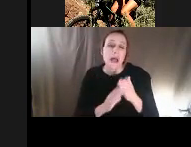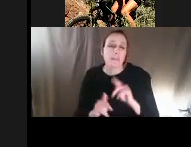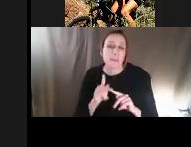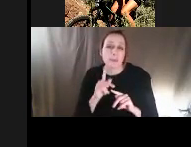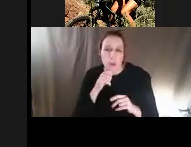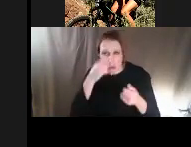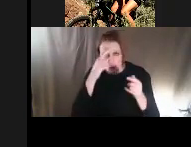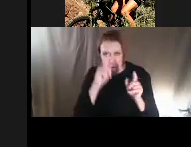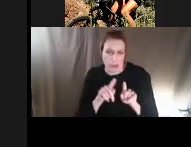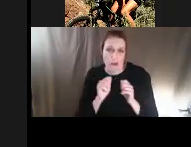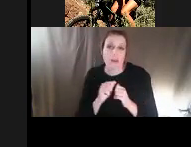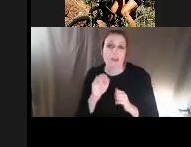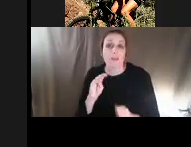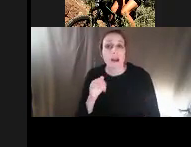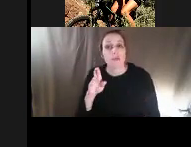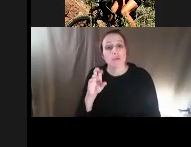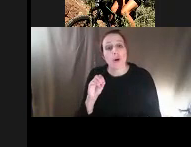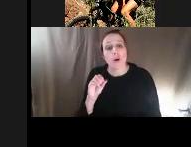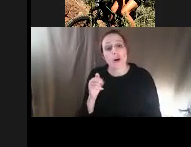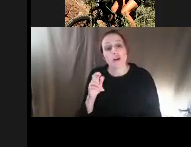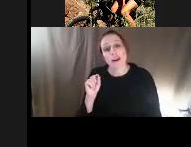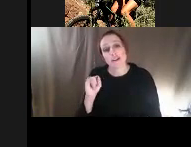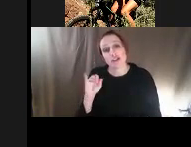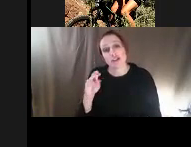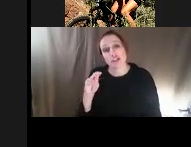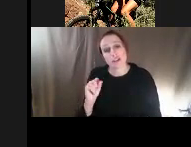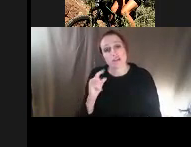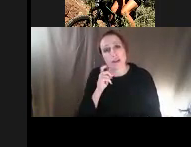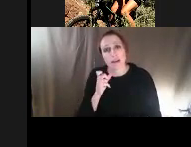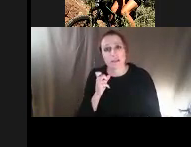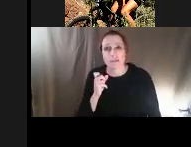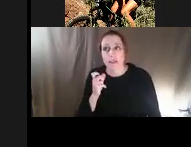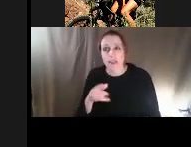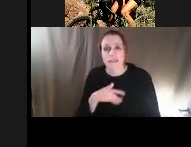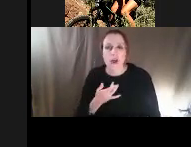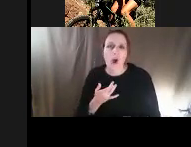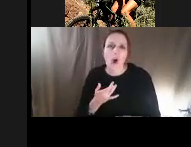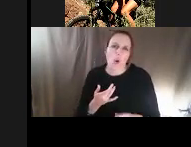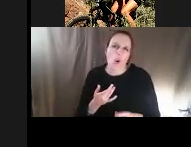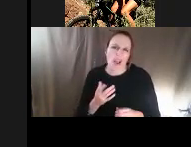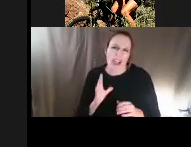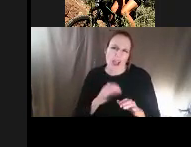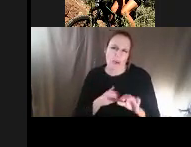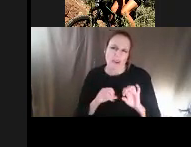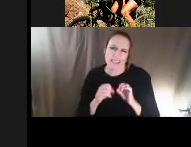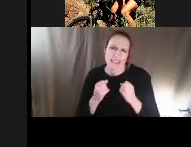or our society is too politically correct. Those responses don't really take into account